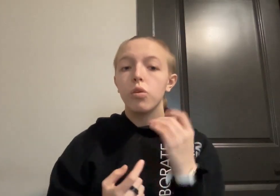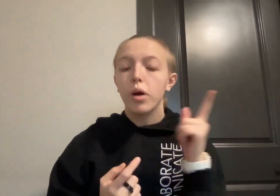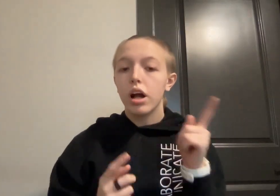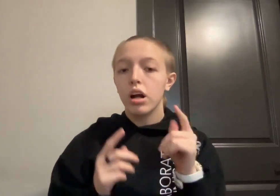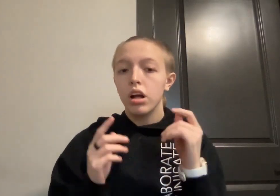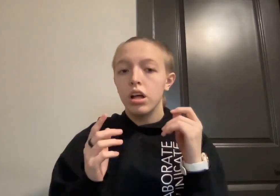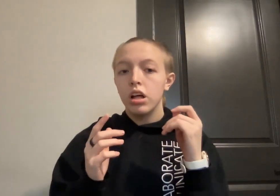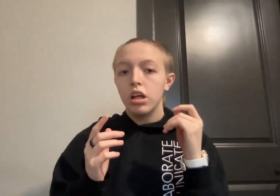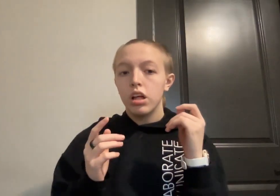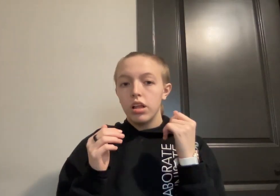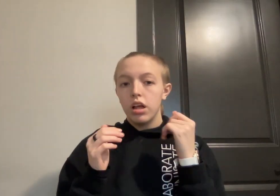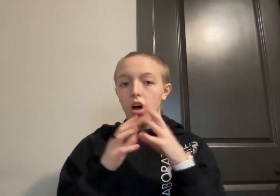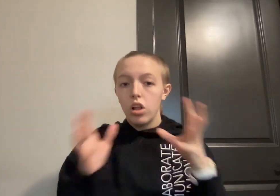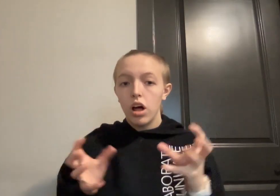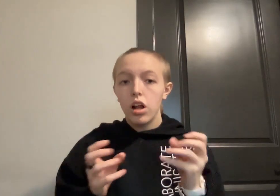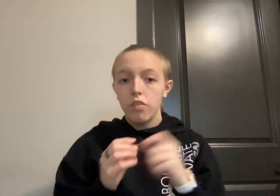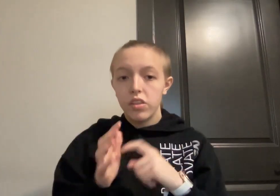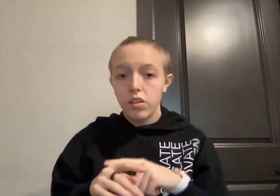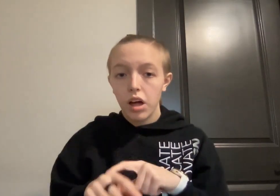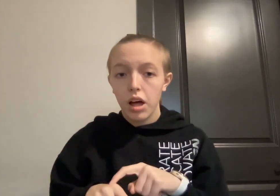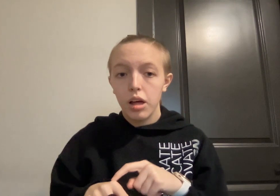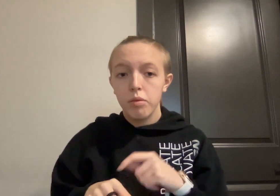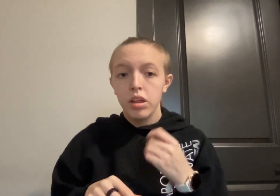Where a lot of the time